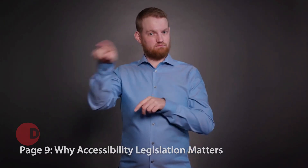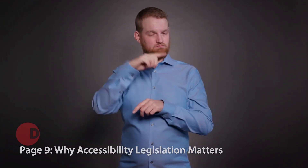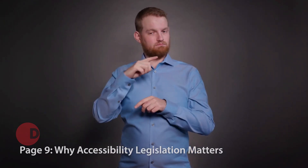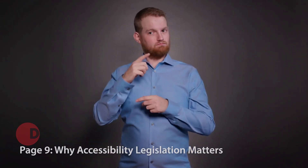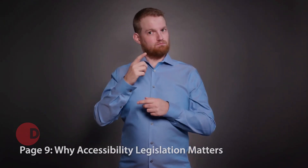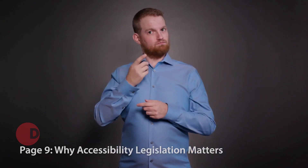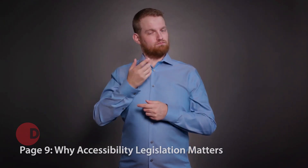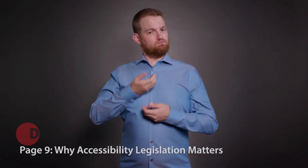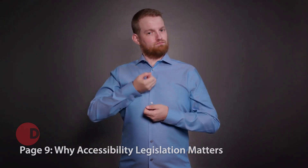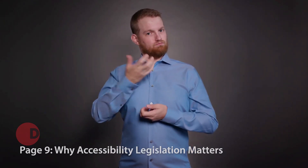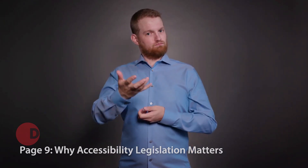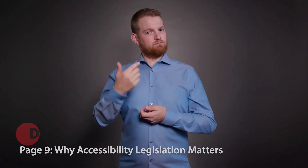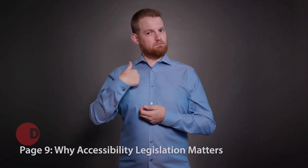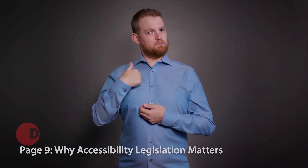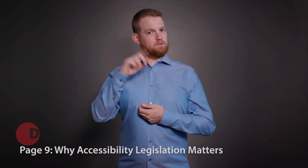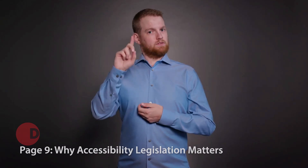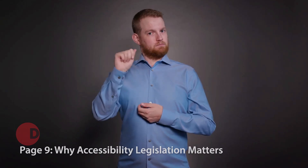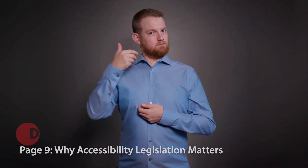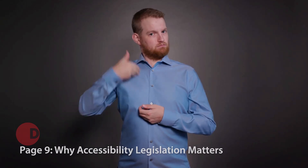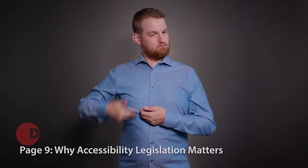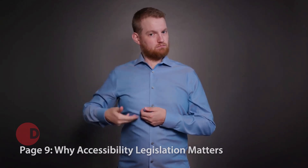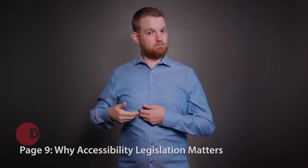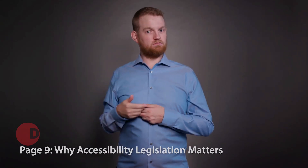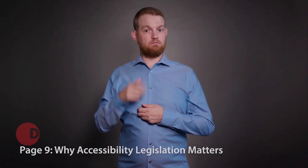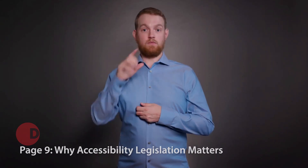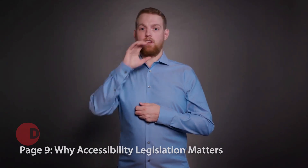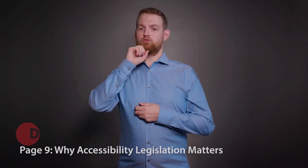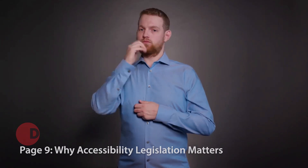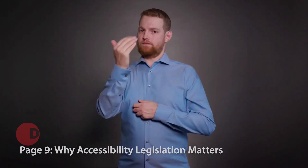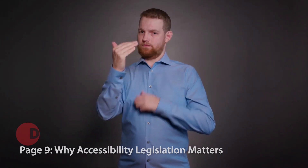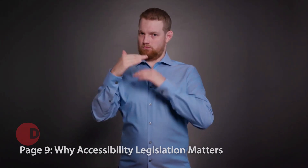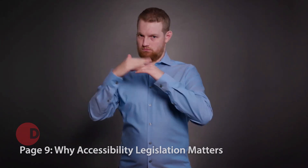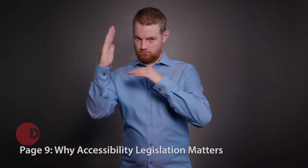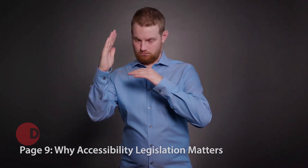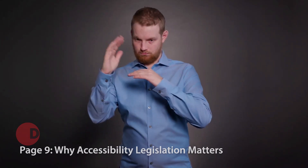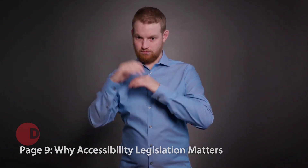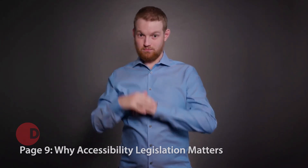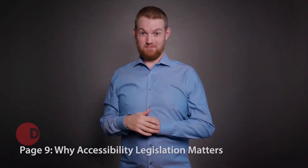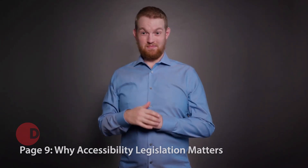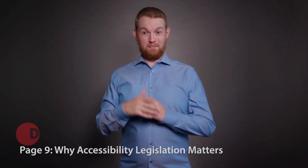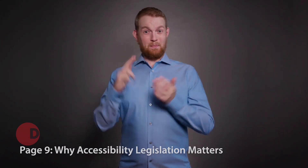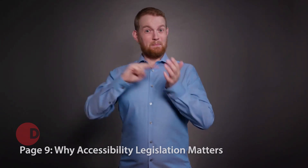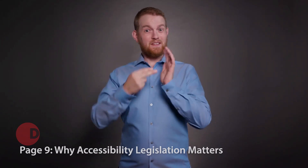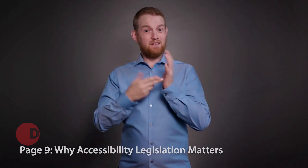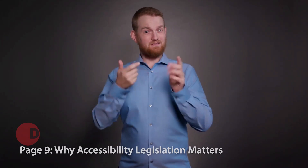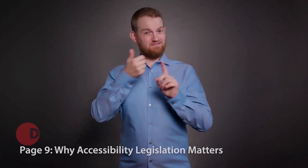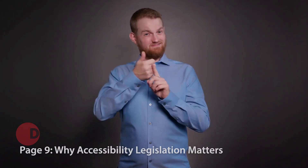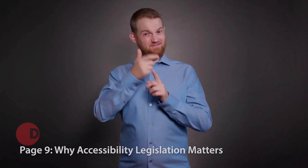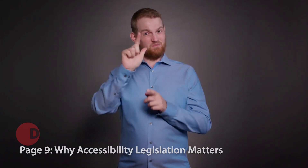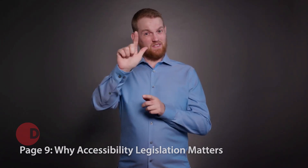15 with some form of disability. This represents 24.7% of the population.